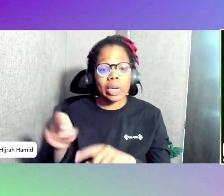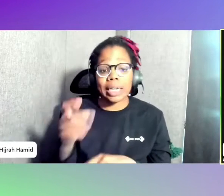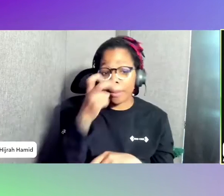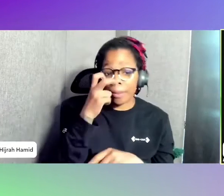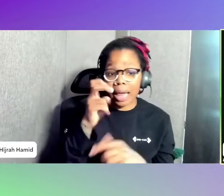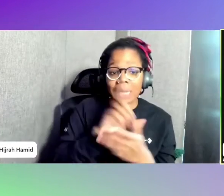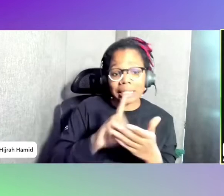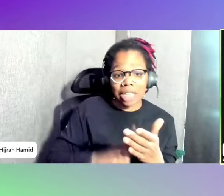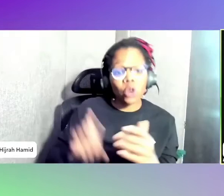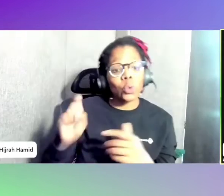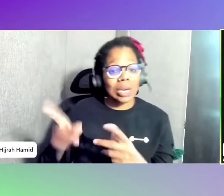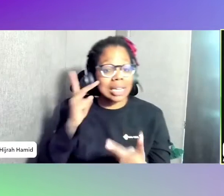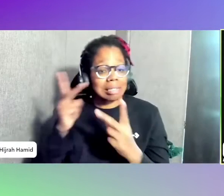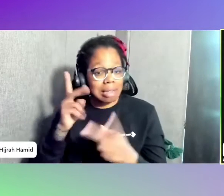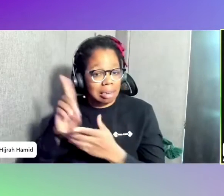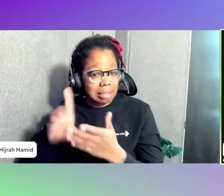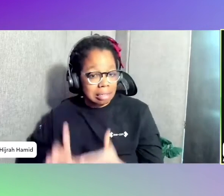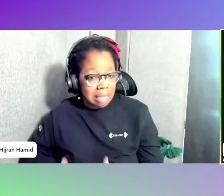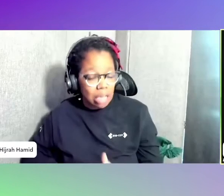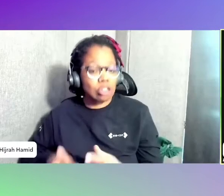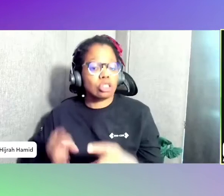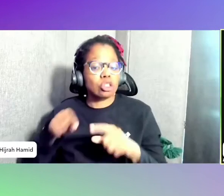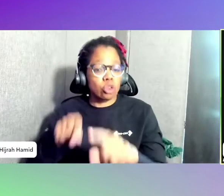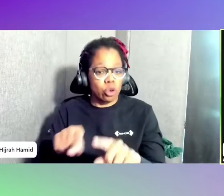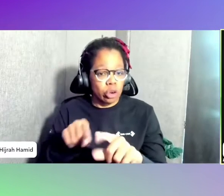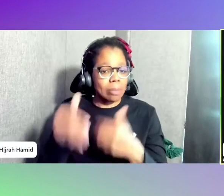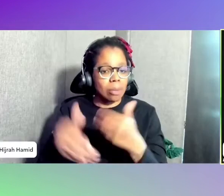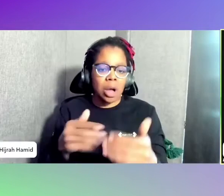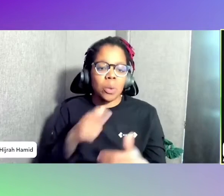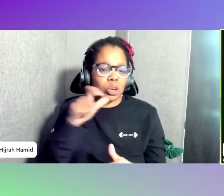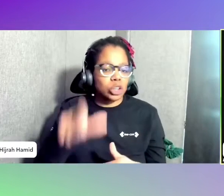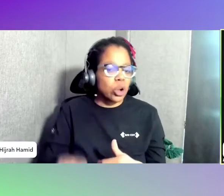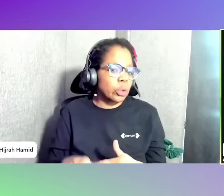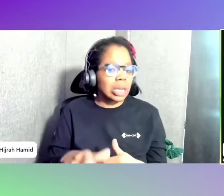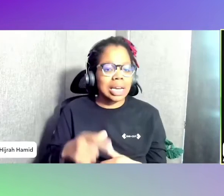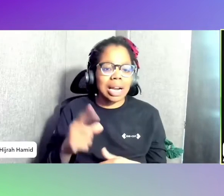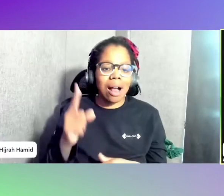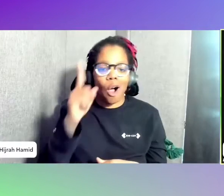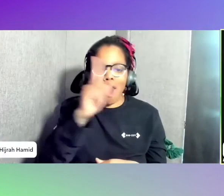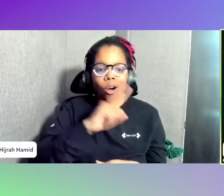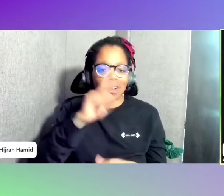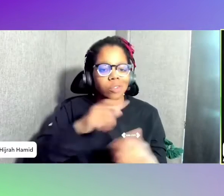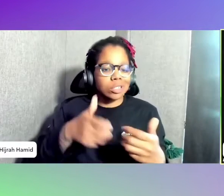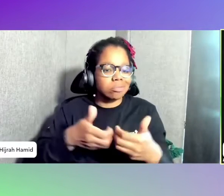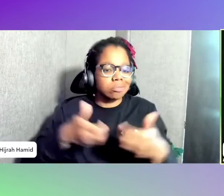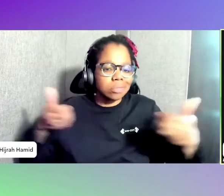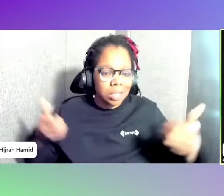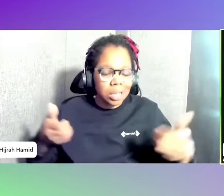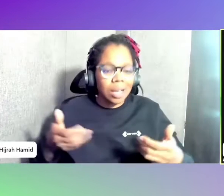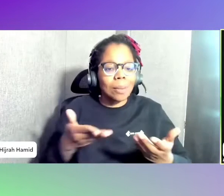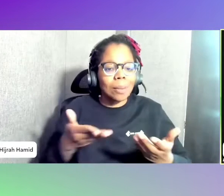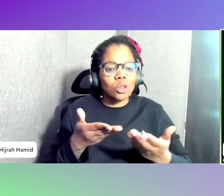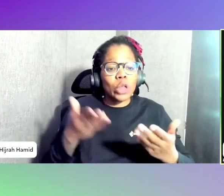[Dr. Sheri Wells-Jensen] Just to add one more thing to all the cool things that Daniel has said, is that we need allies and we need blind